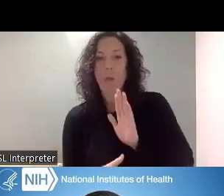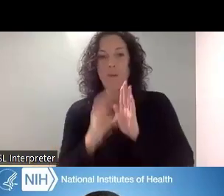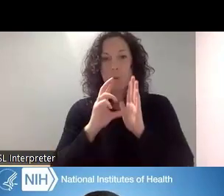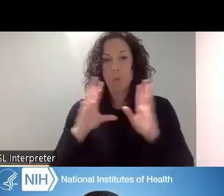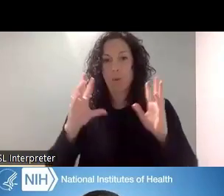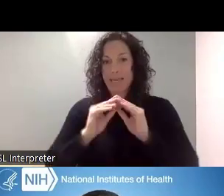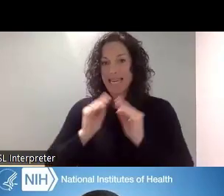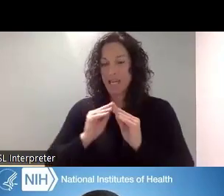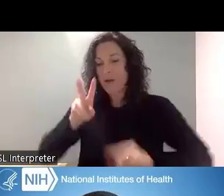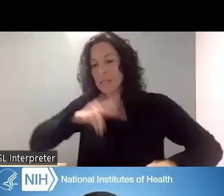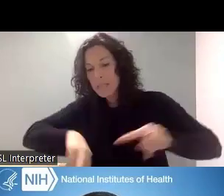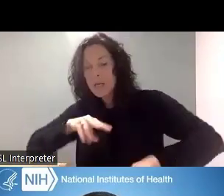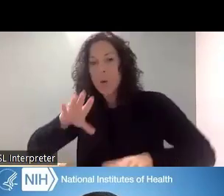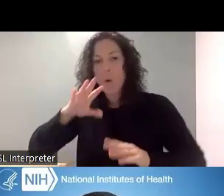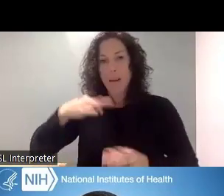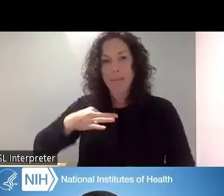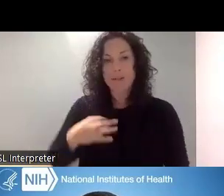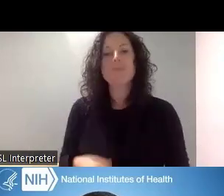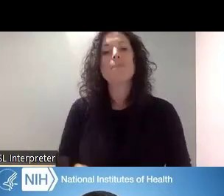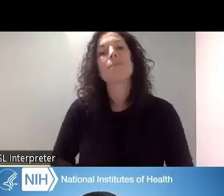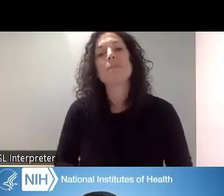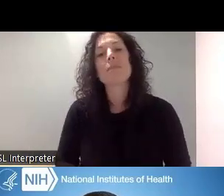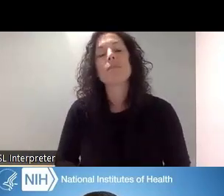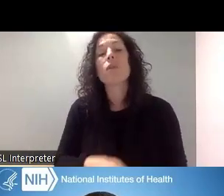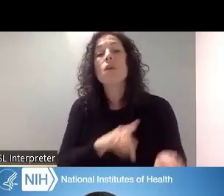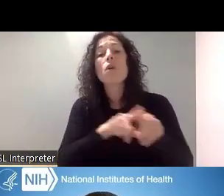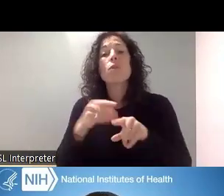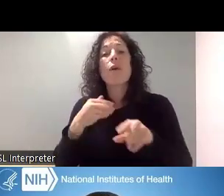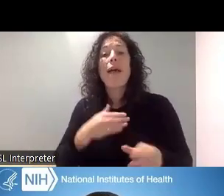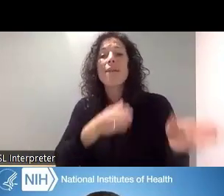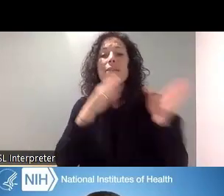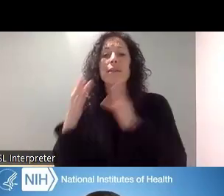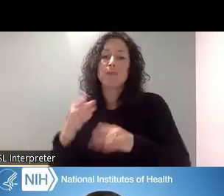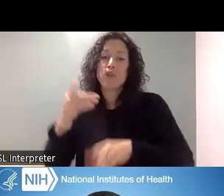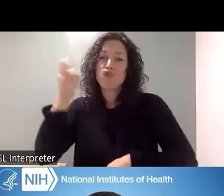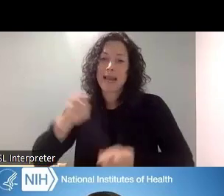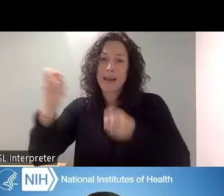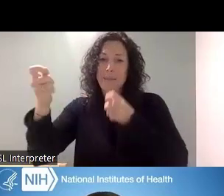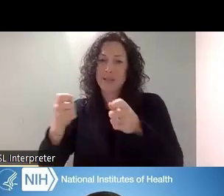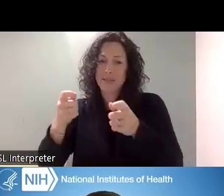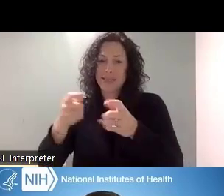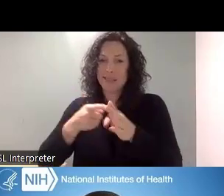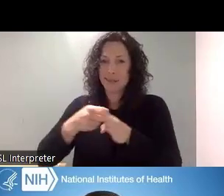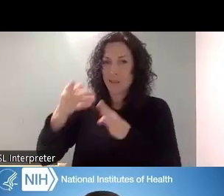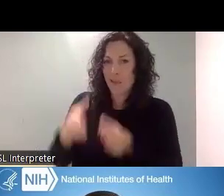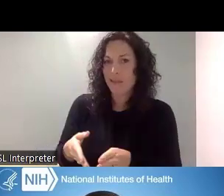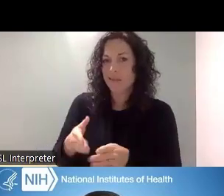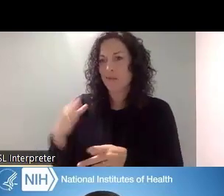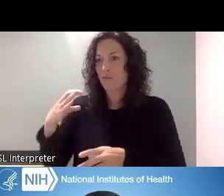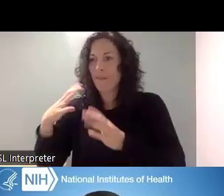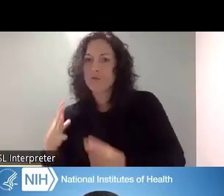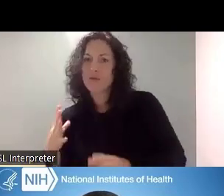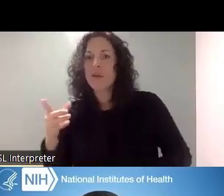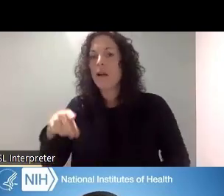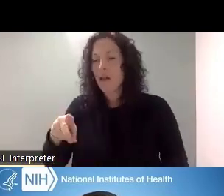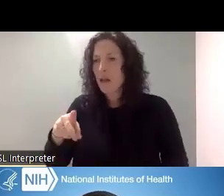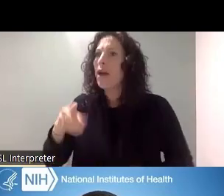We also have grants management specialists and officers, and these folks are a wealth of information for helping you monitor the budget,